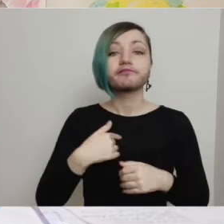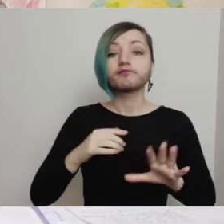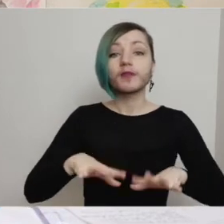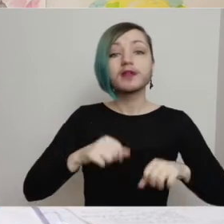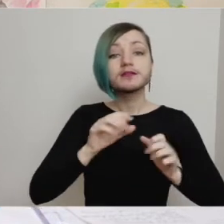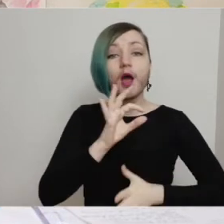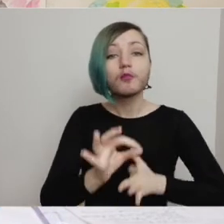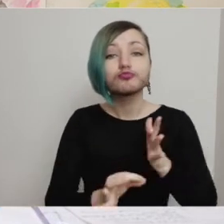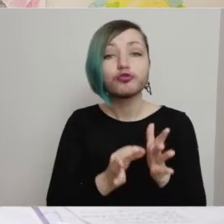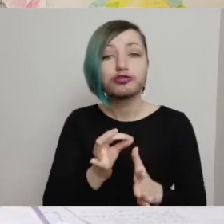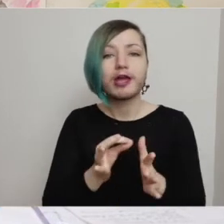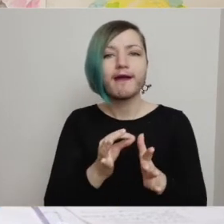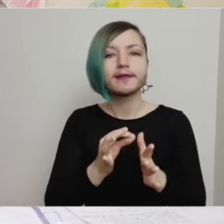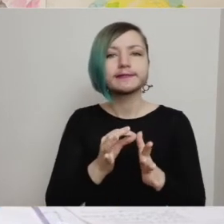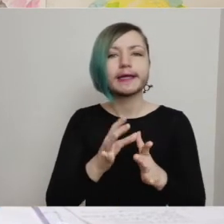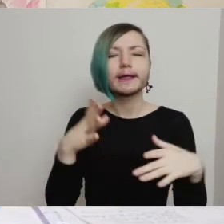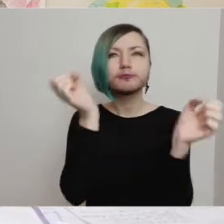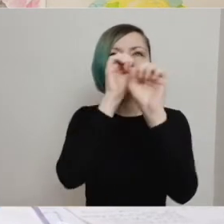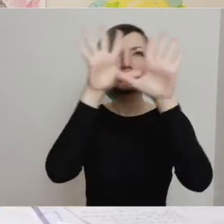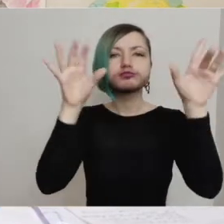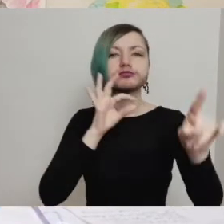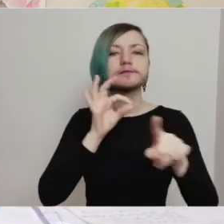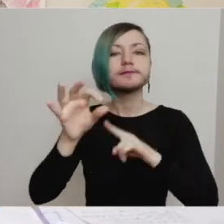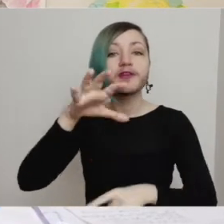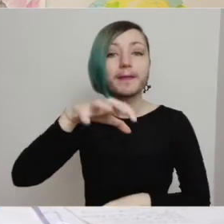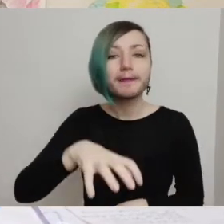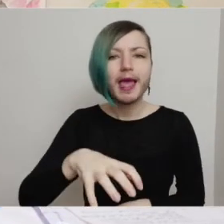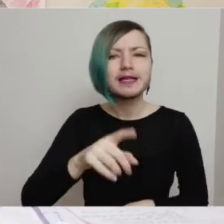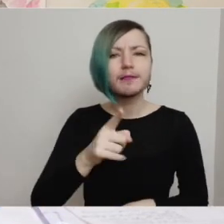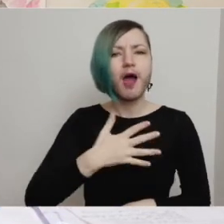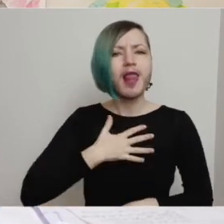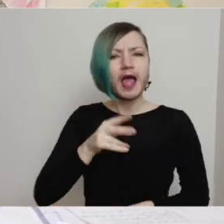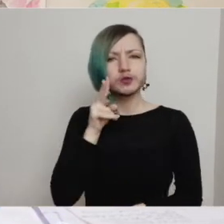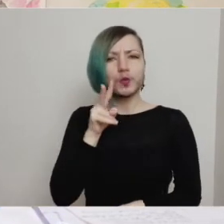i'm thinking of a particular place but I often like to look at that place from the air